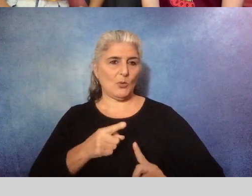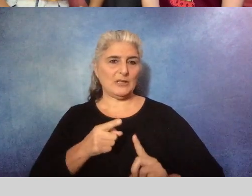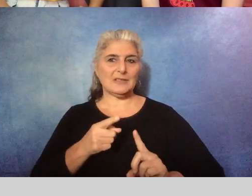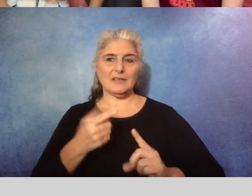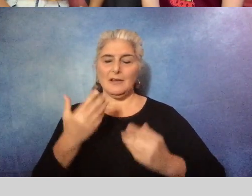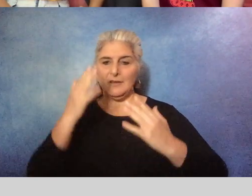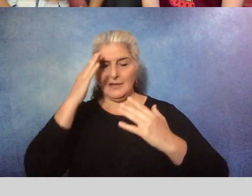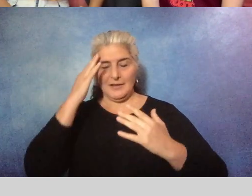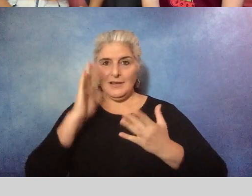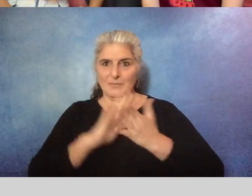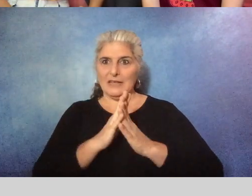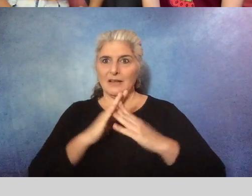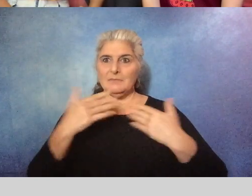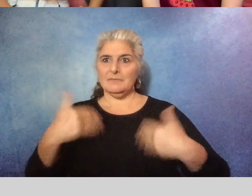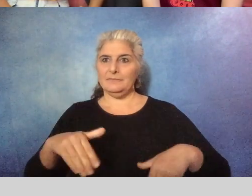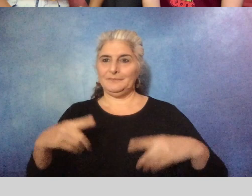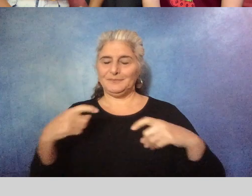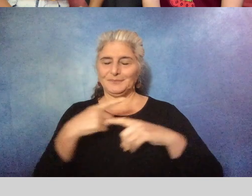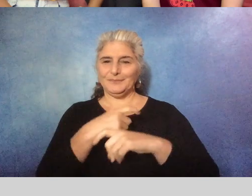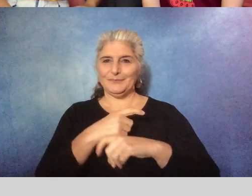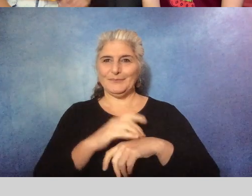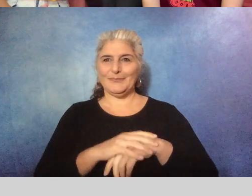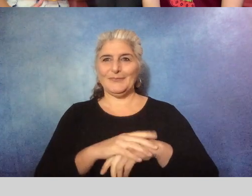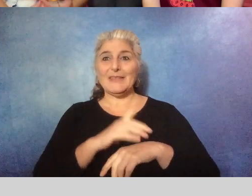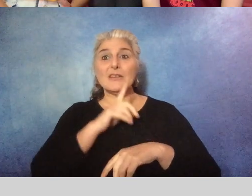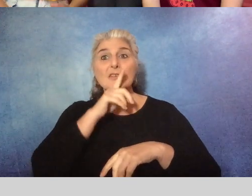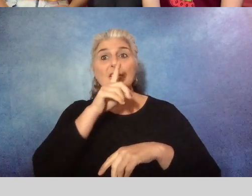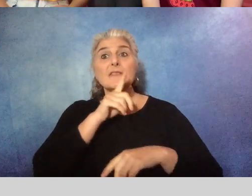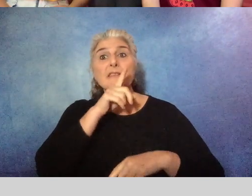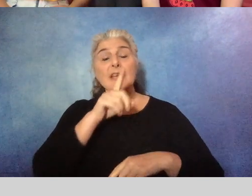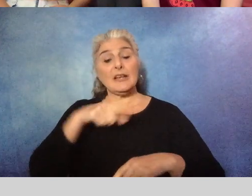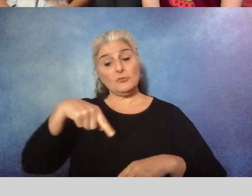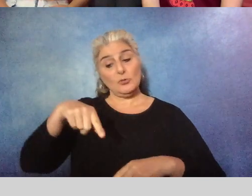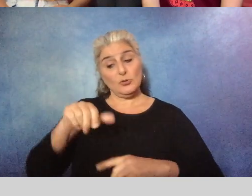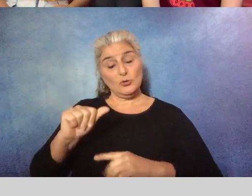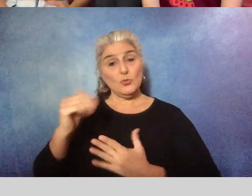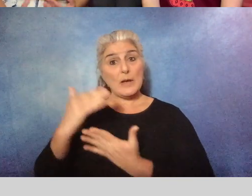So the actual QA list would includes things like